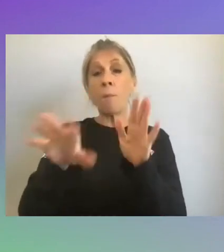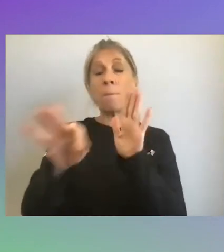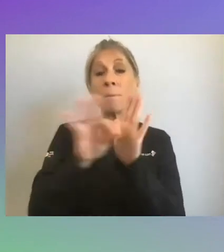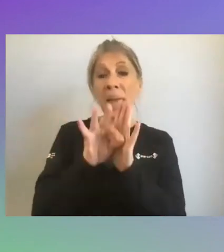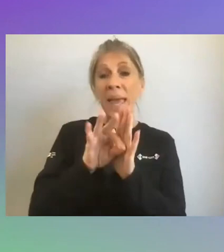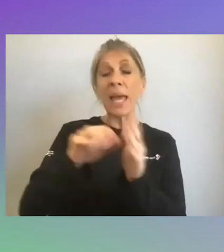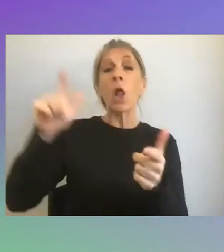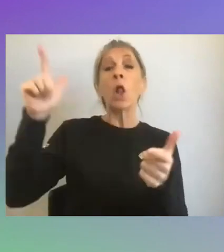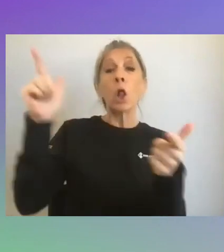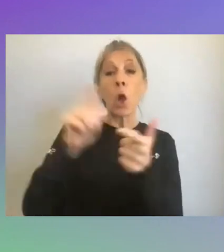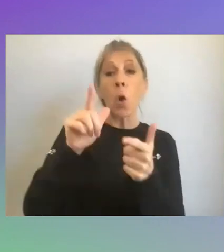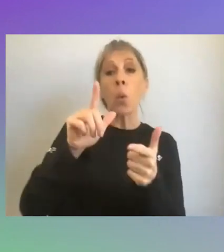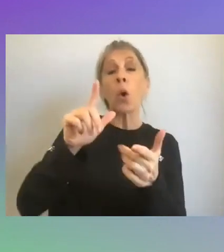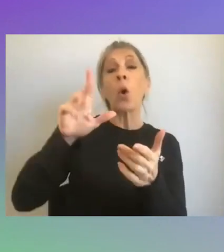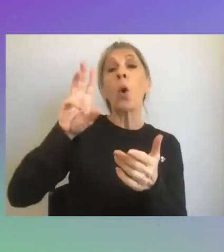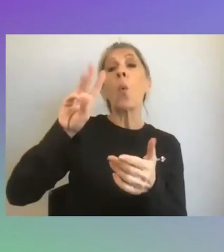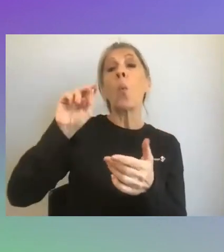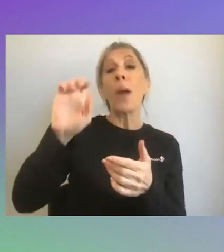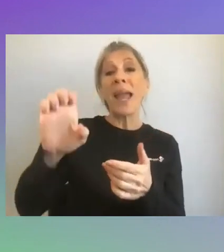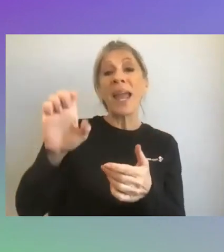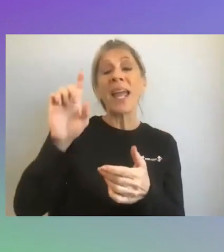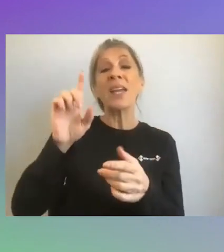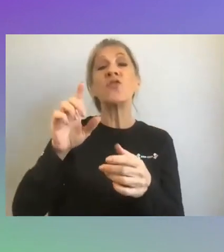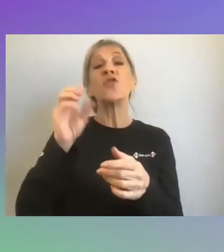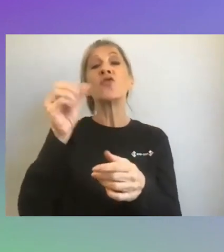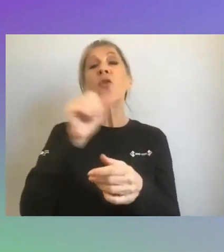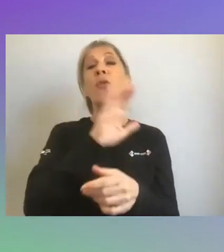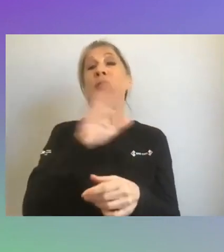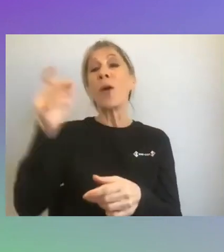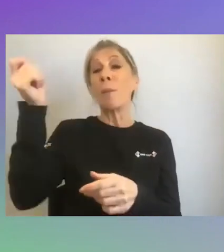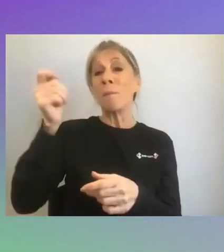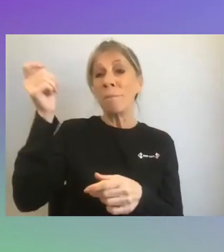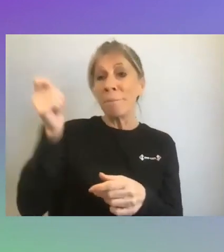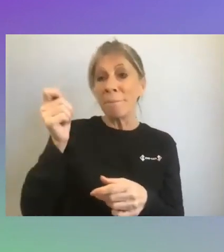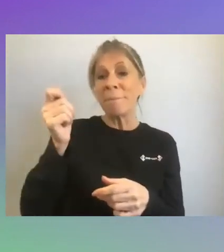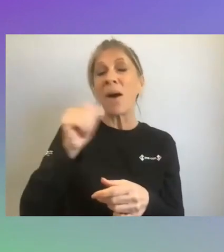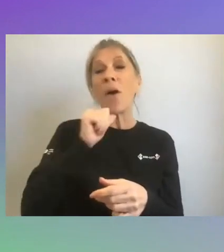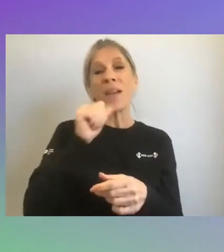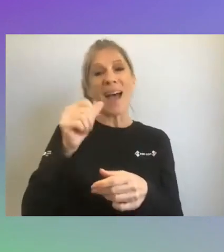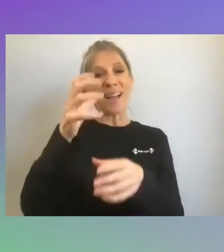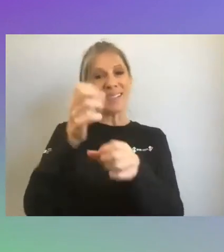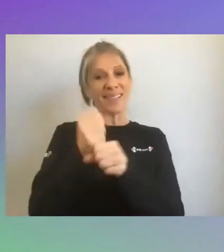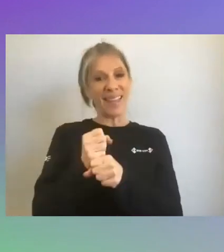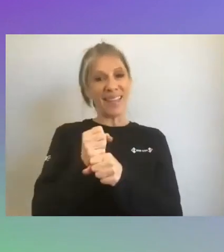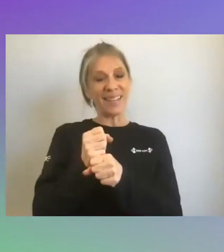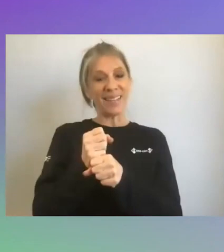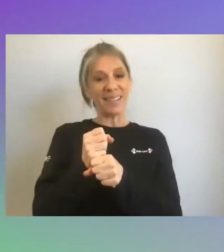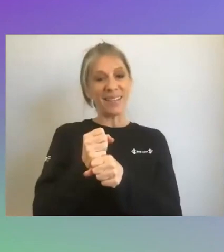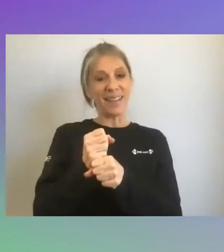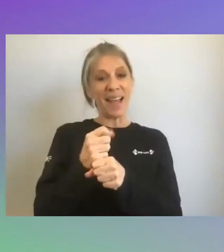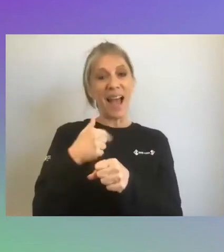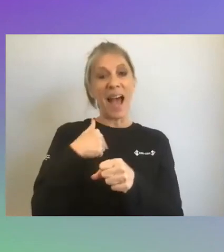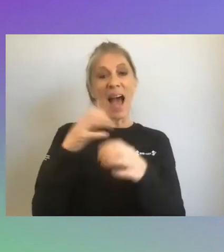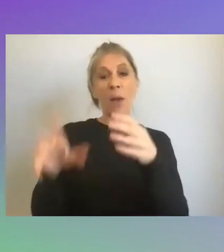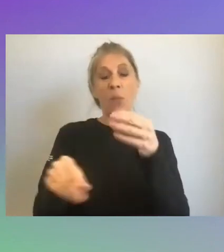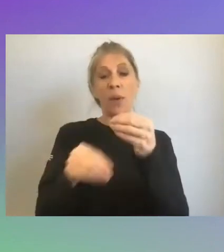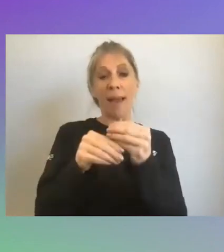being taken away. Uh, do you know anything about this? Um, and maybe I would add,